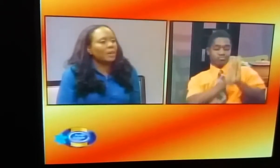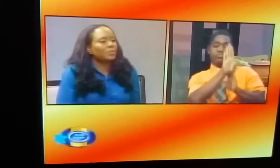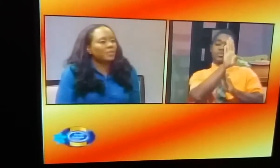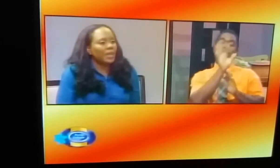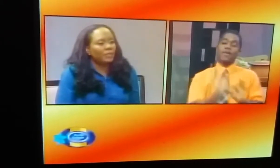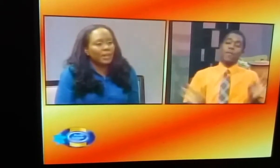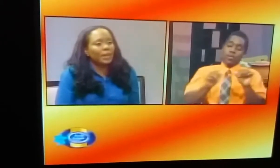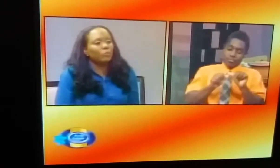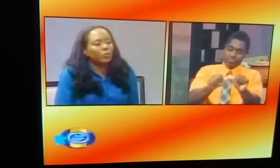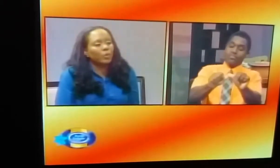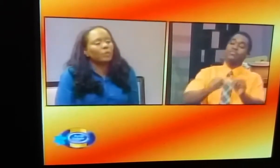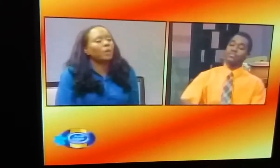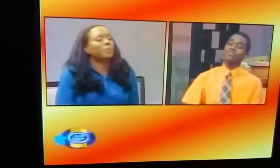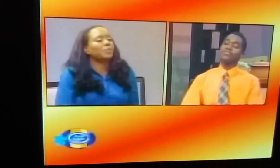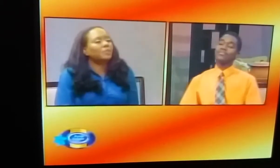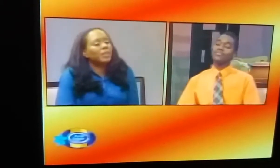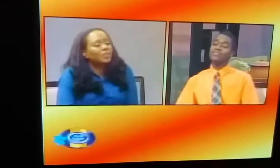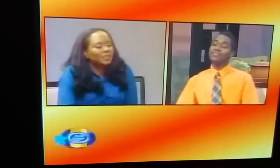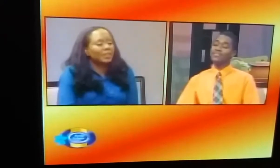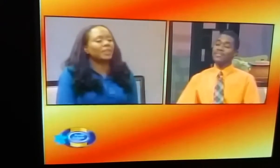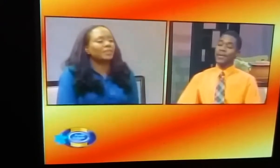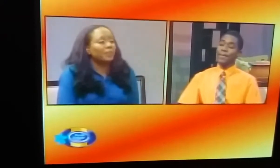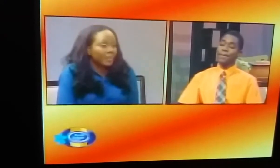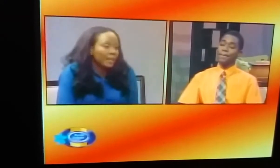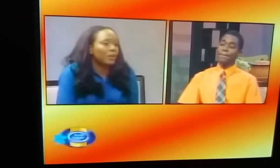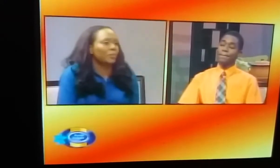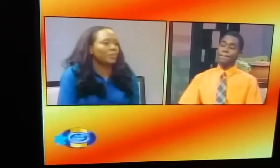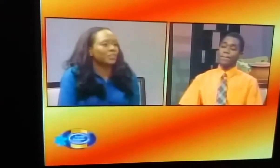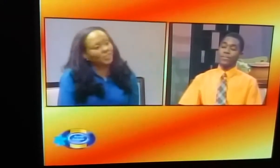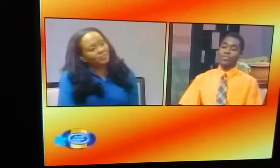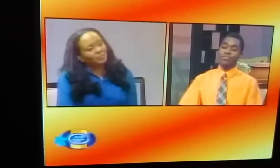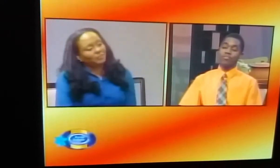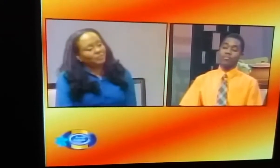cameras are deaf and you really want people to be able to see that that can accomplish nice